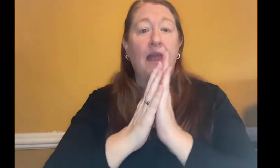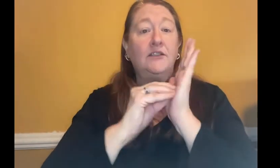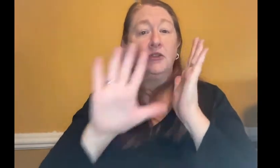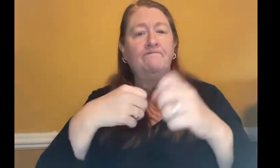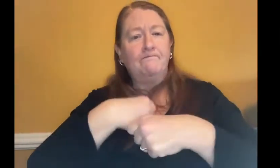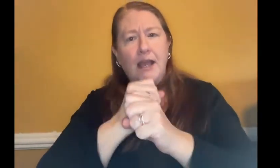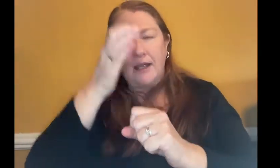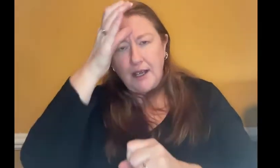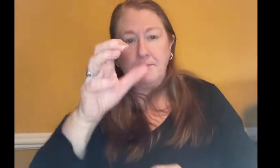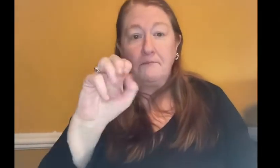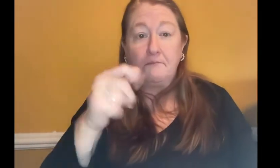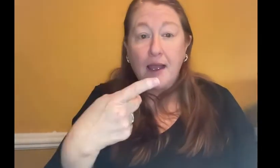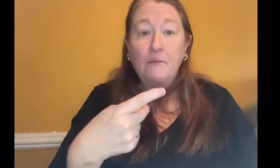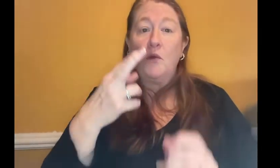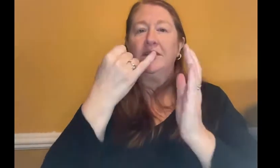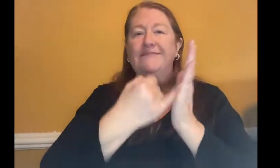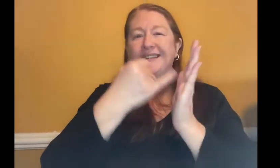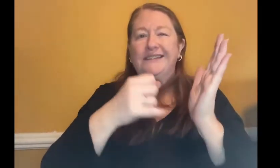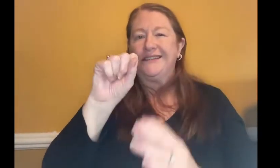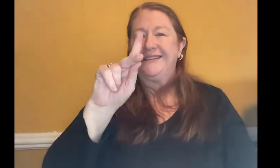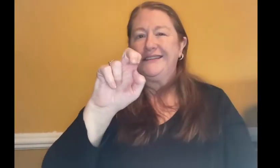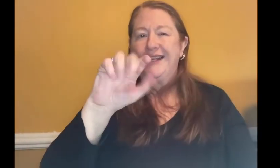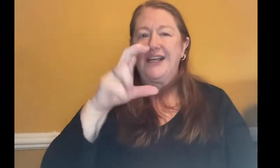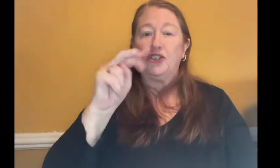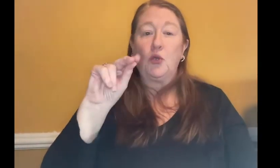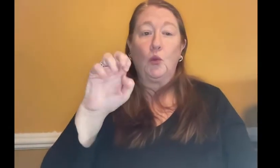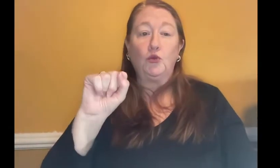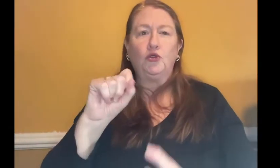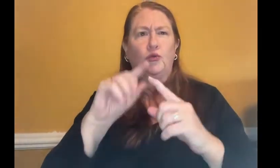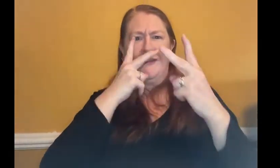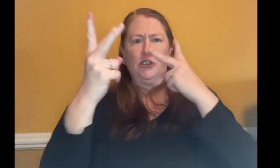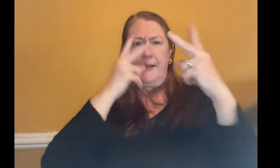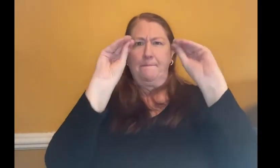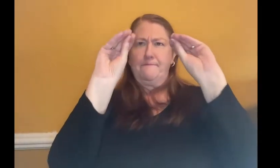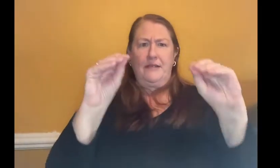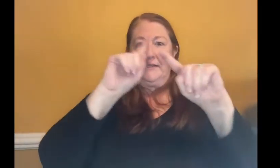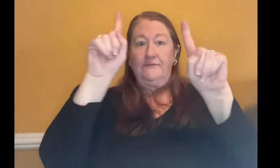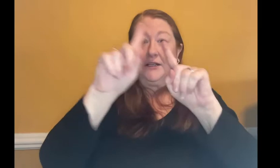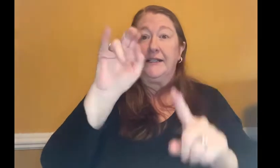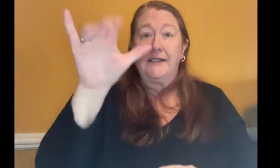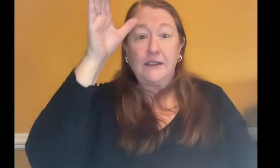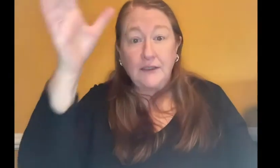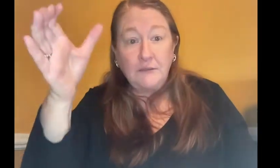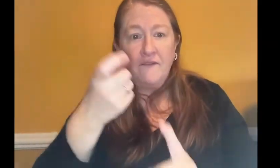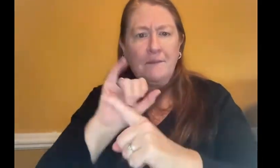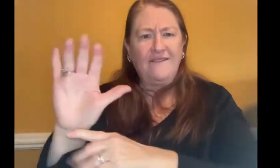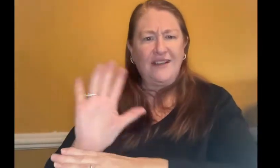Ask students to create a concept map or sketchnotes to visually display key concepts from the video